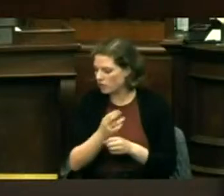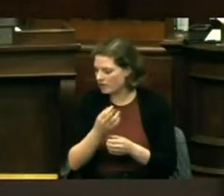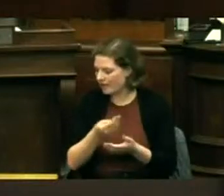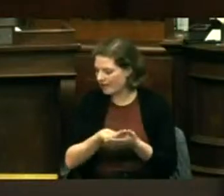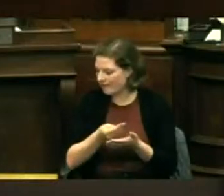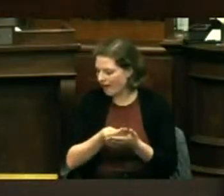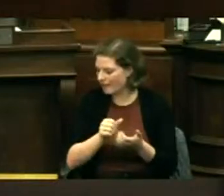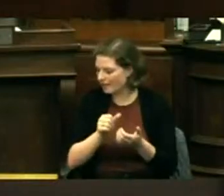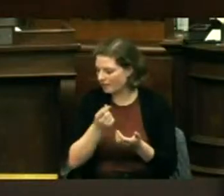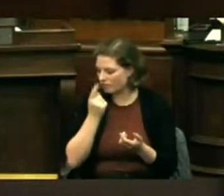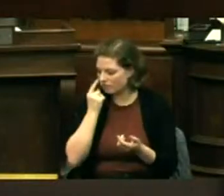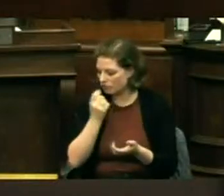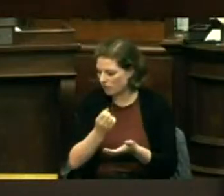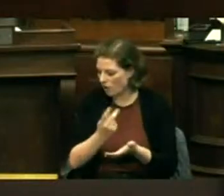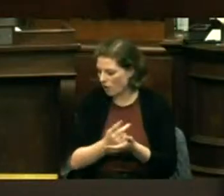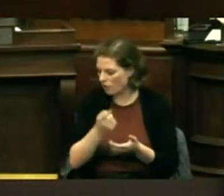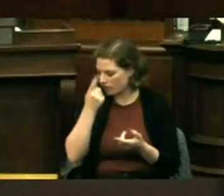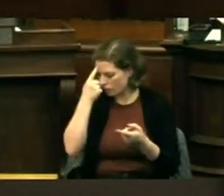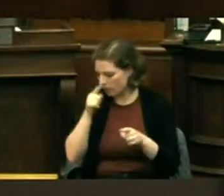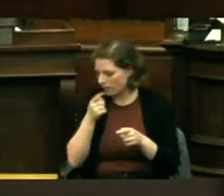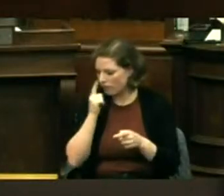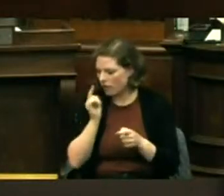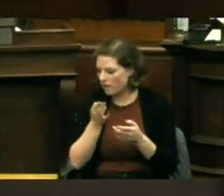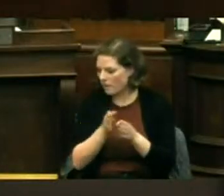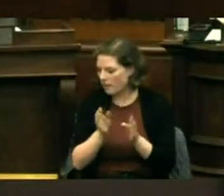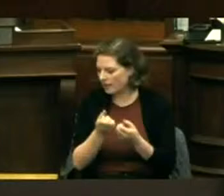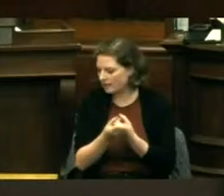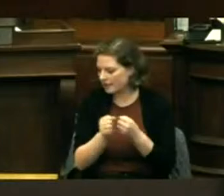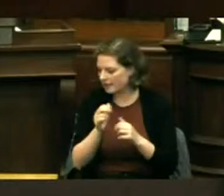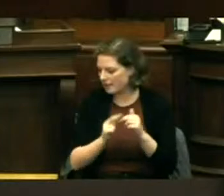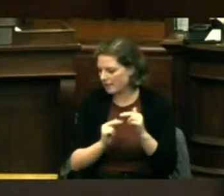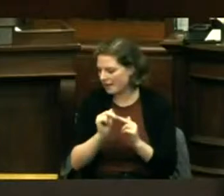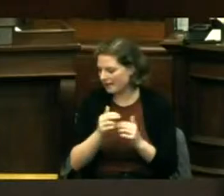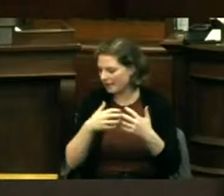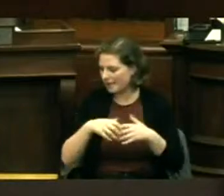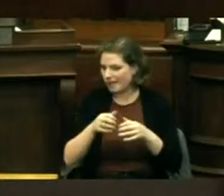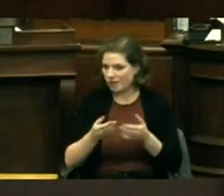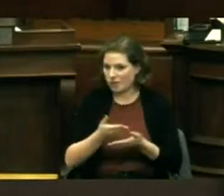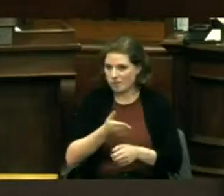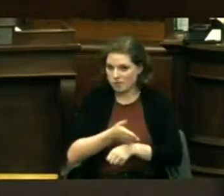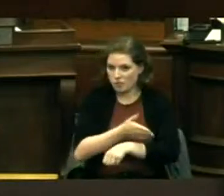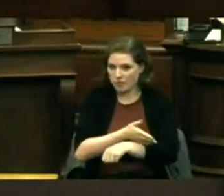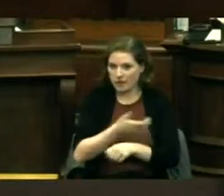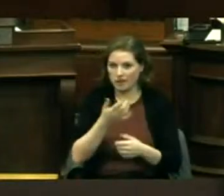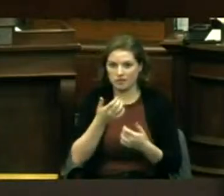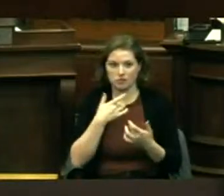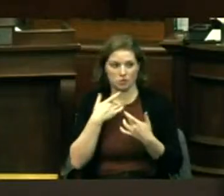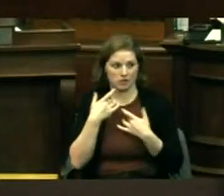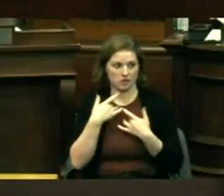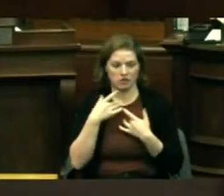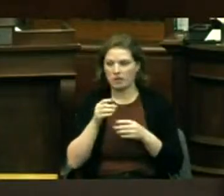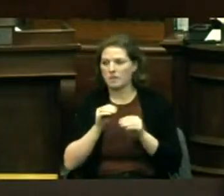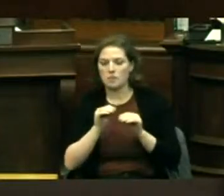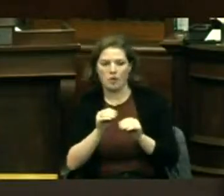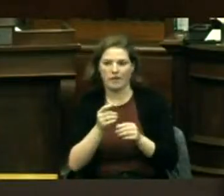introductory number 427. Appropriating funds and authorizing agreement for the Public Safety building